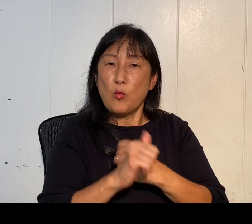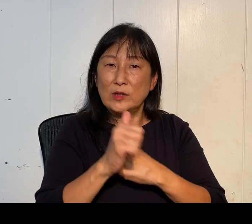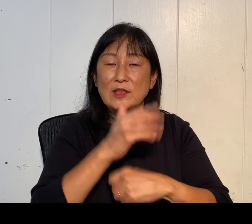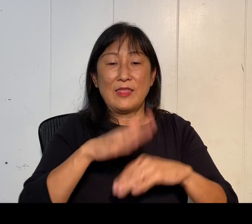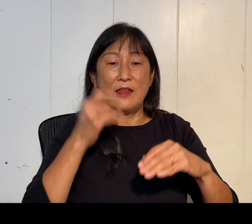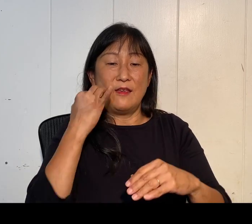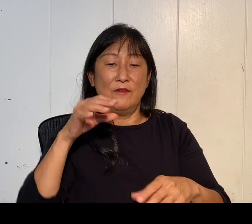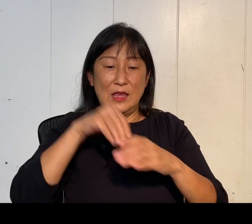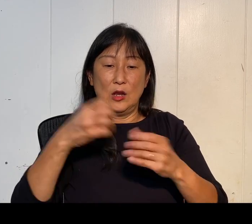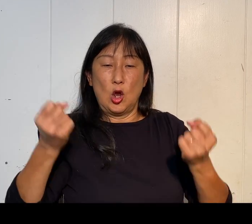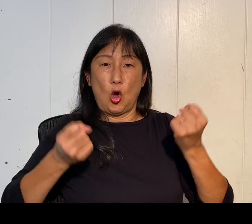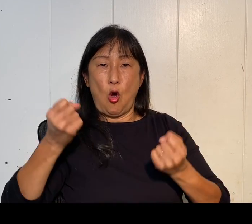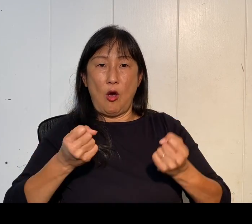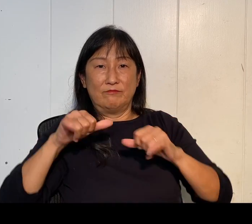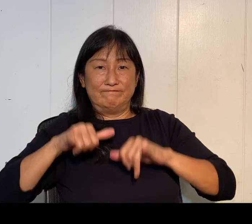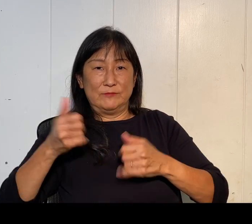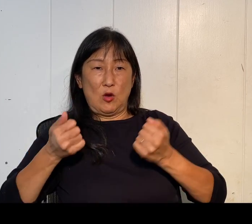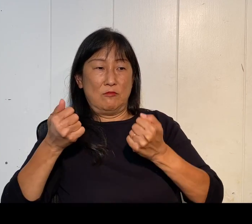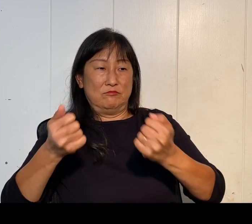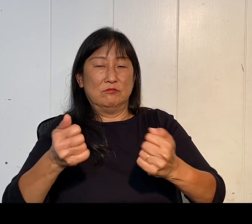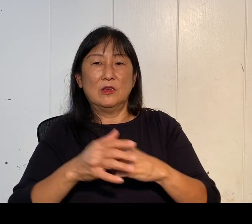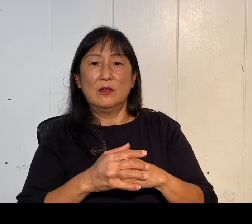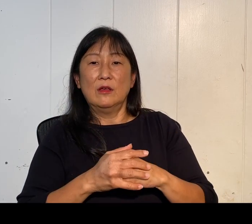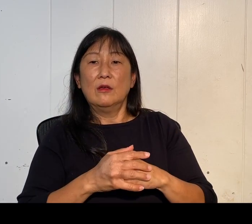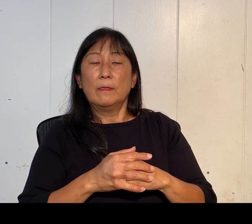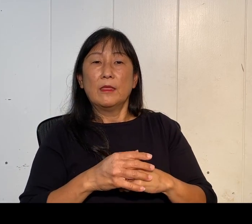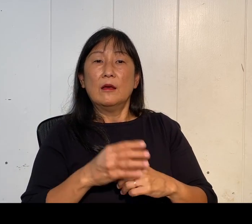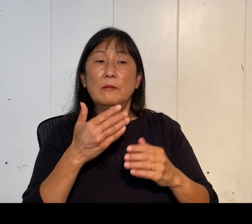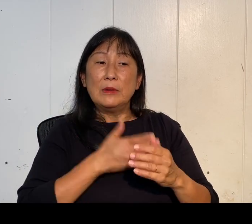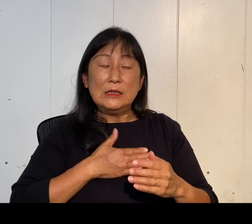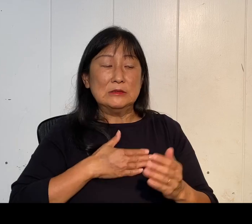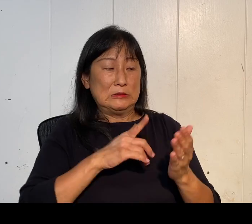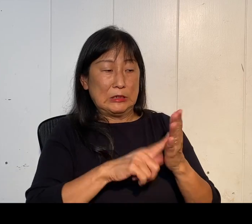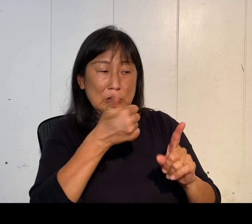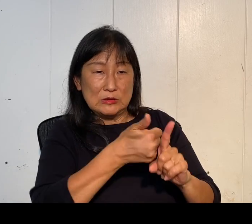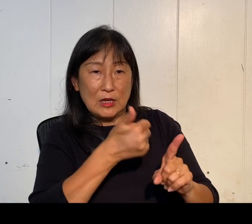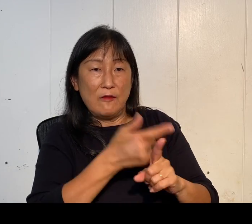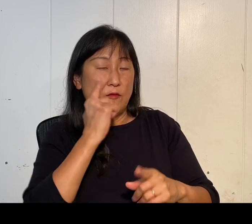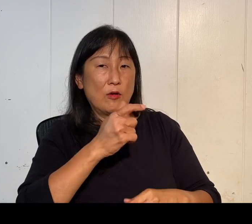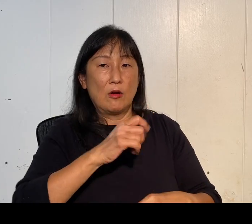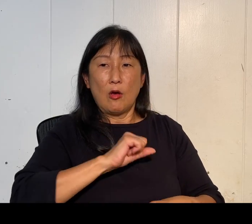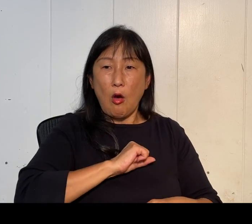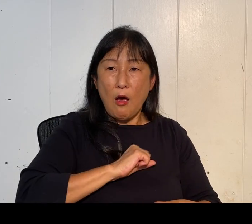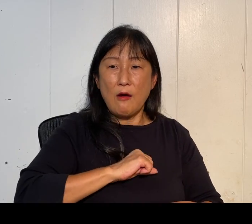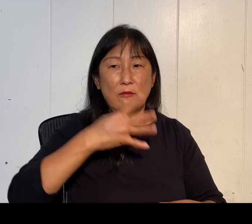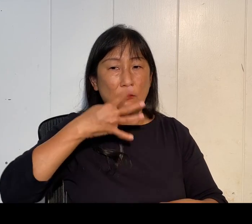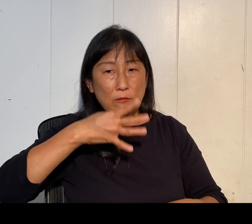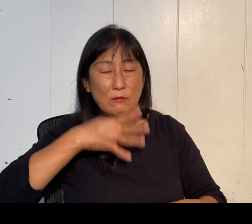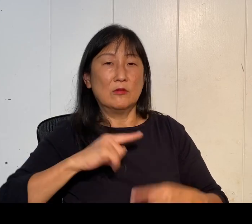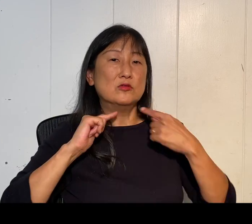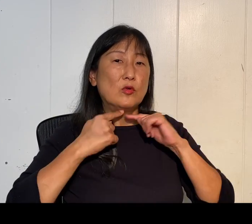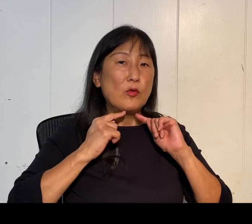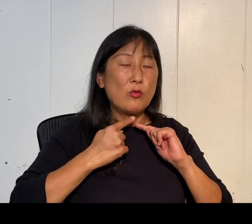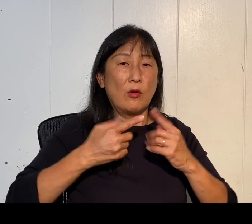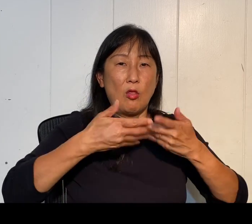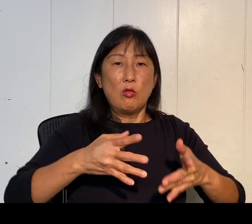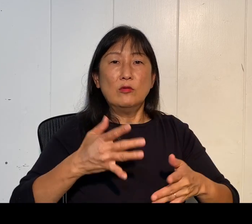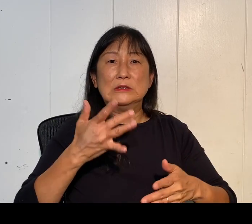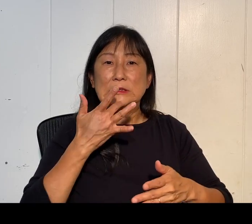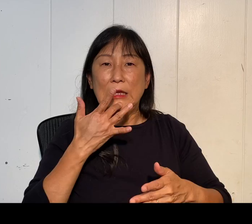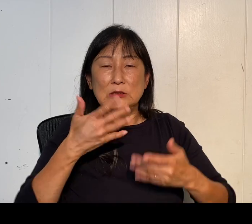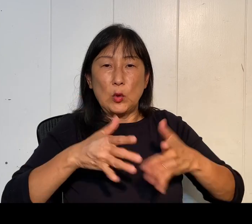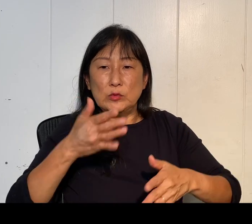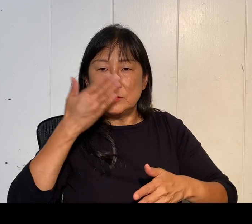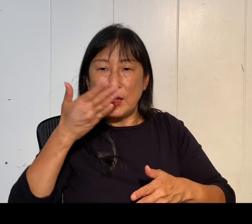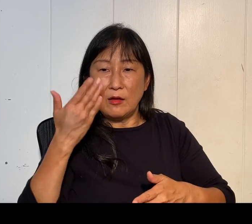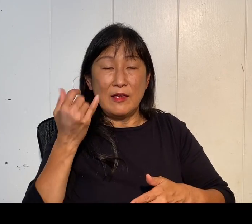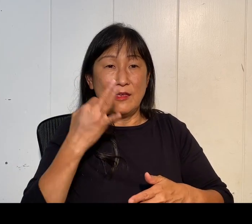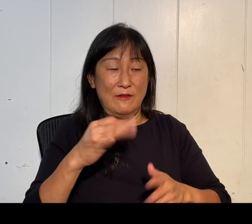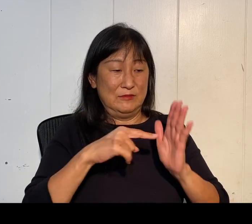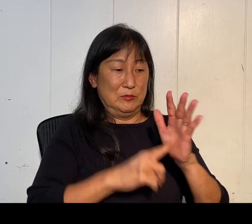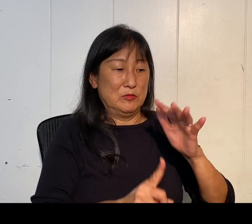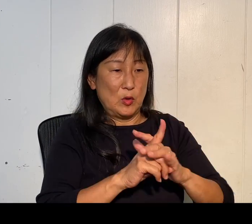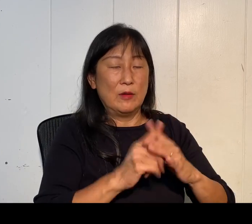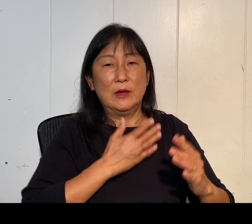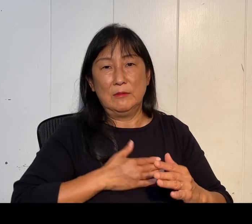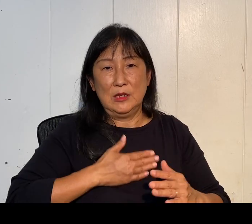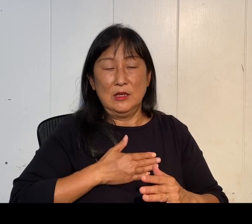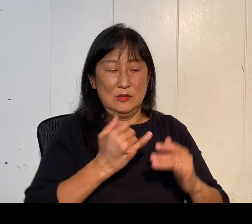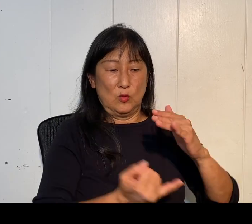Closely monitor for symptoms including fever, cough, runny nose, sore throat or loss of taste or smell. If symptoms develop, please self-quarantine and seek medical consultation